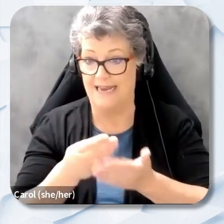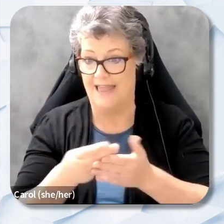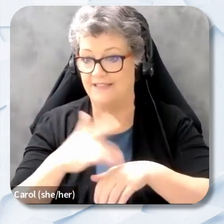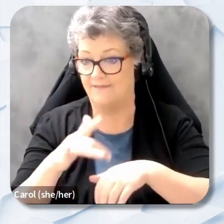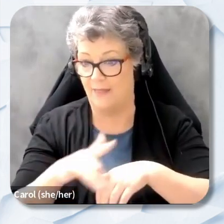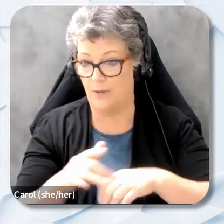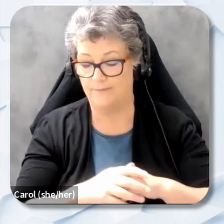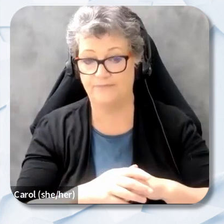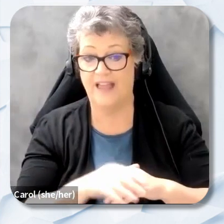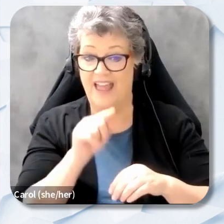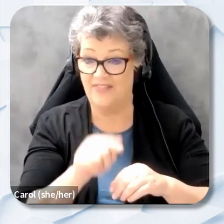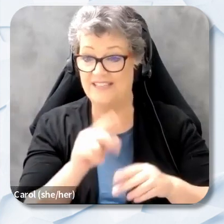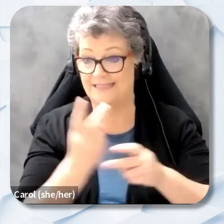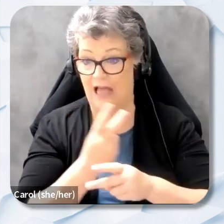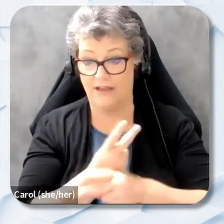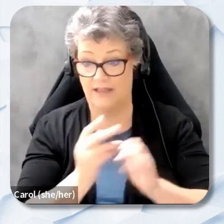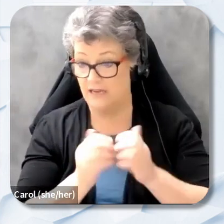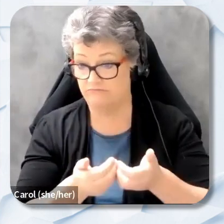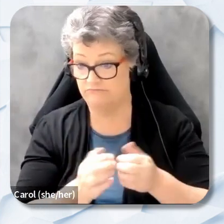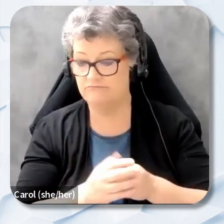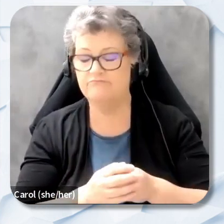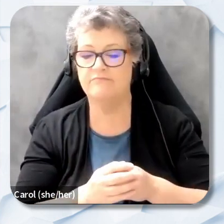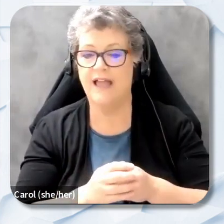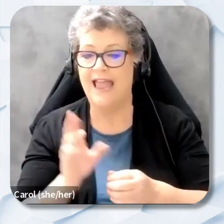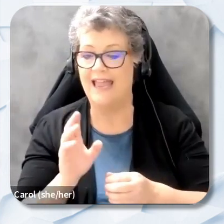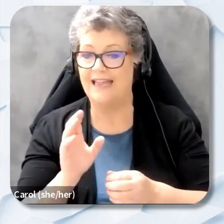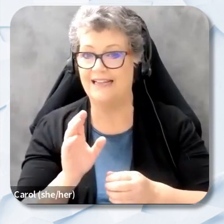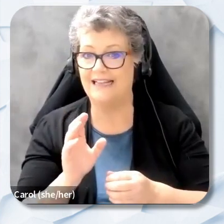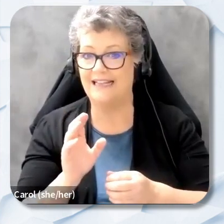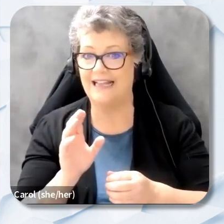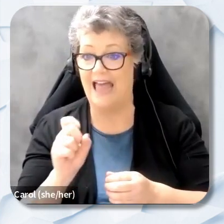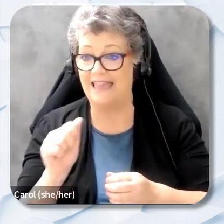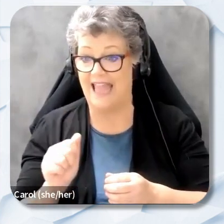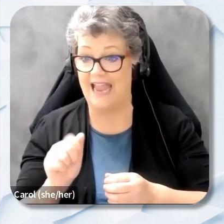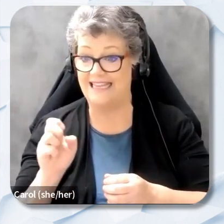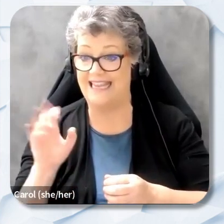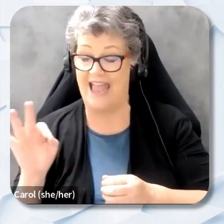Please note that this is calculated by taking the LEAs total EFF allocation and subtracting